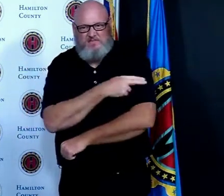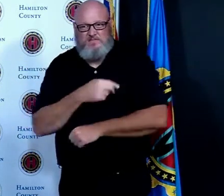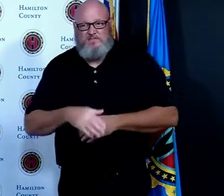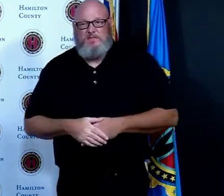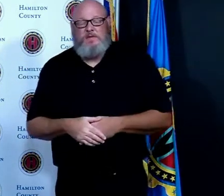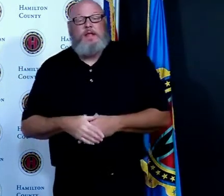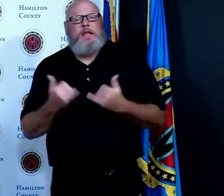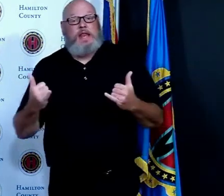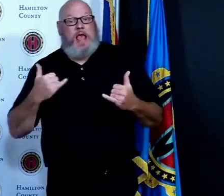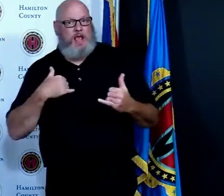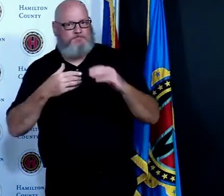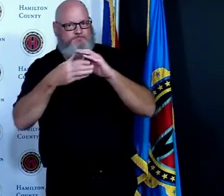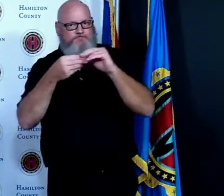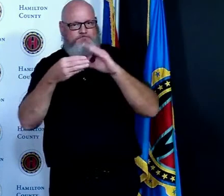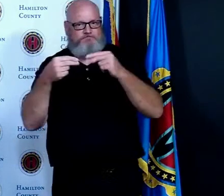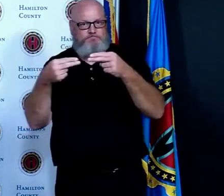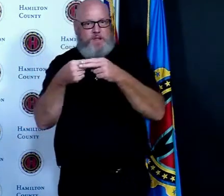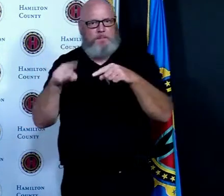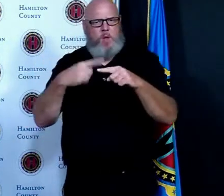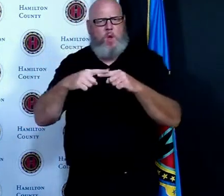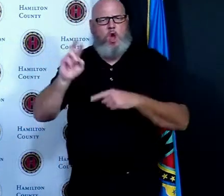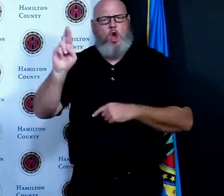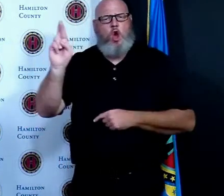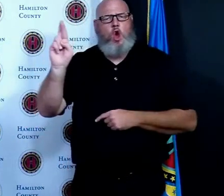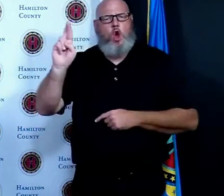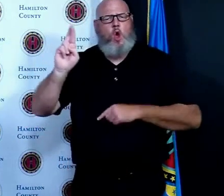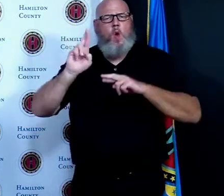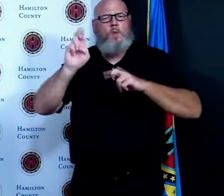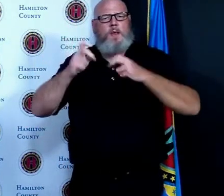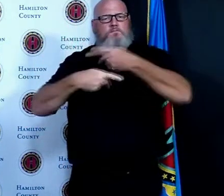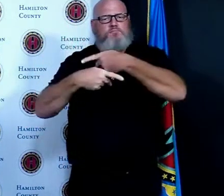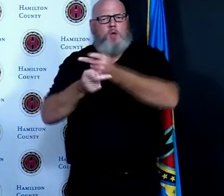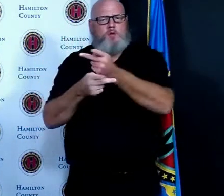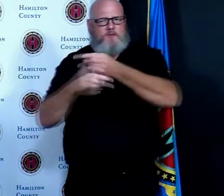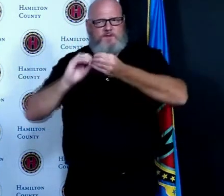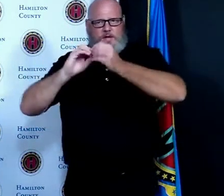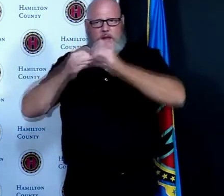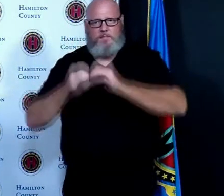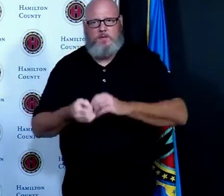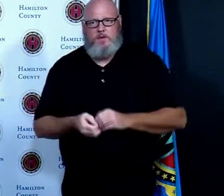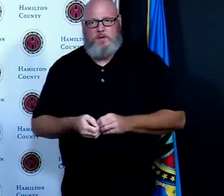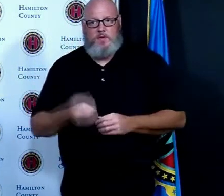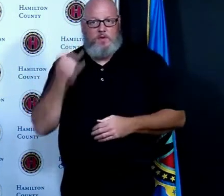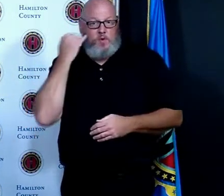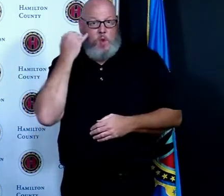our reproductive value has been above one now for about three and a half weeks anything above